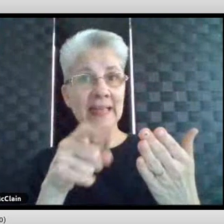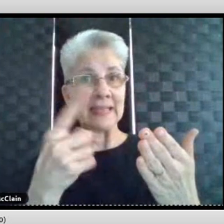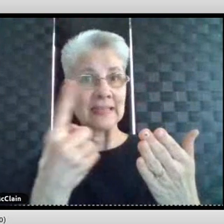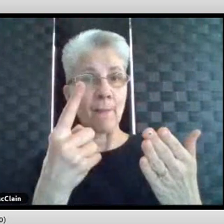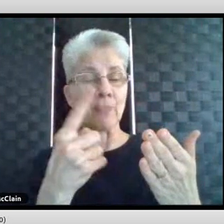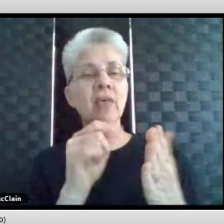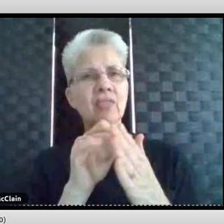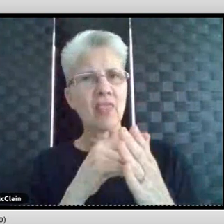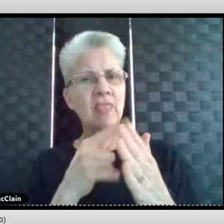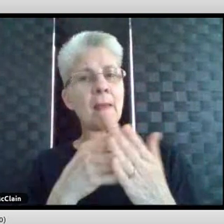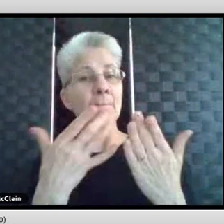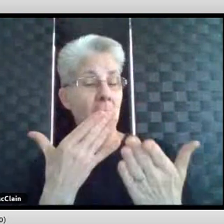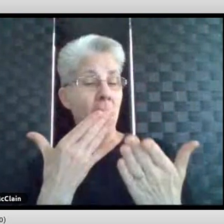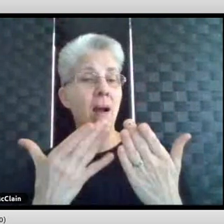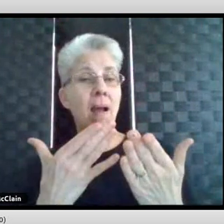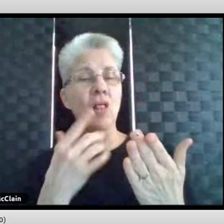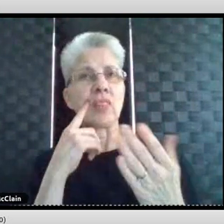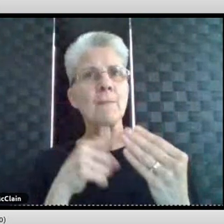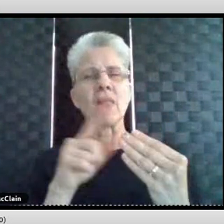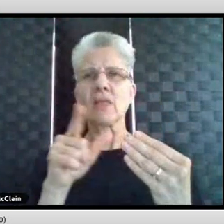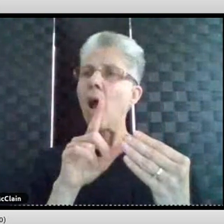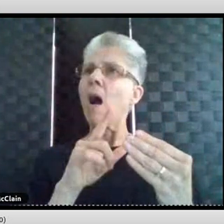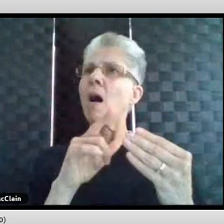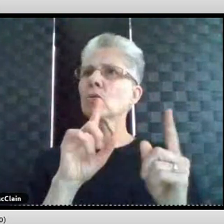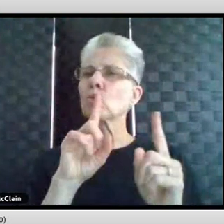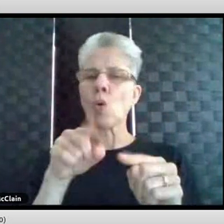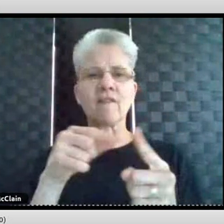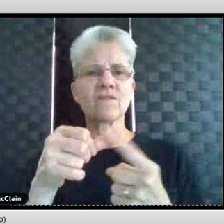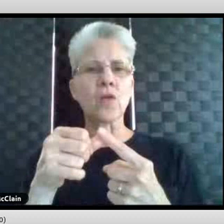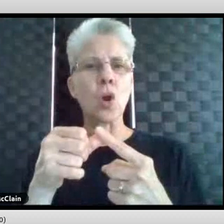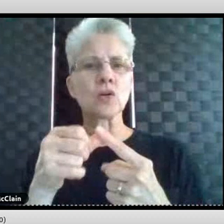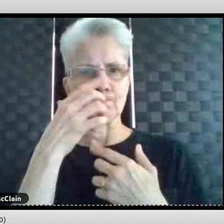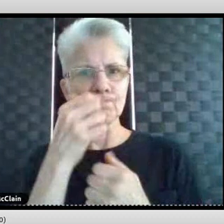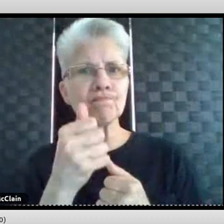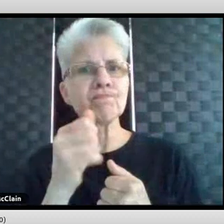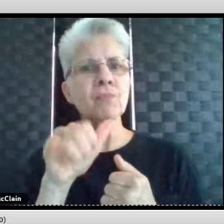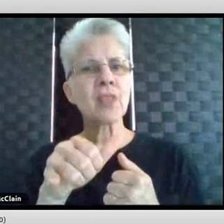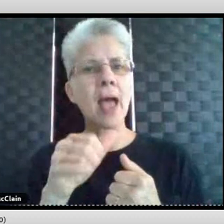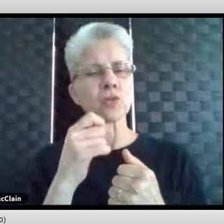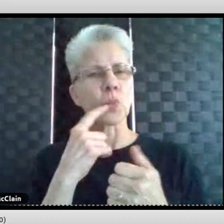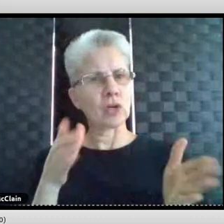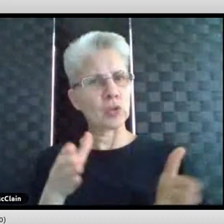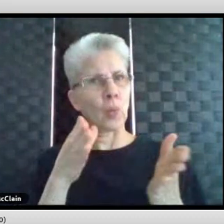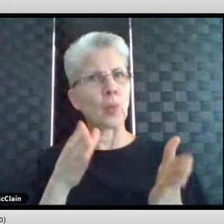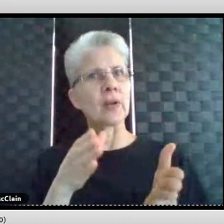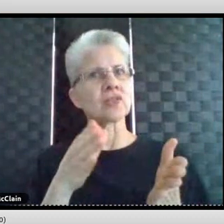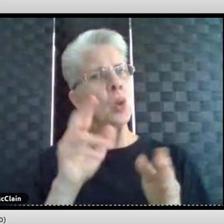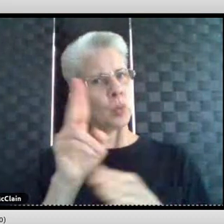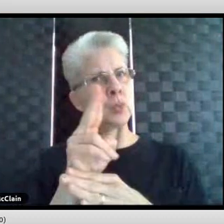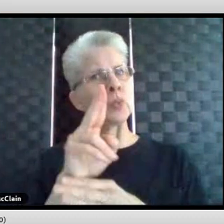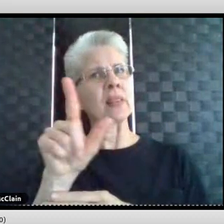they might think of their libraries first, and that's what we're trying to encourage -- the library would be the first thing